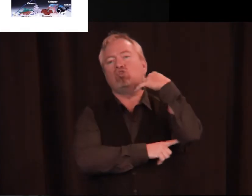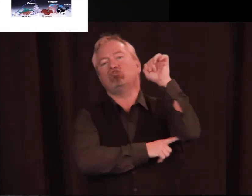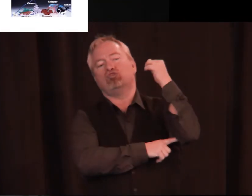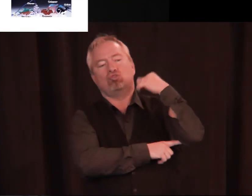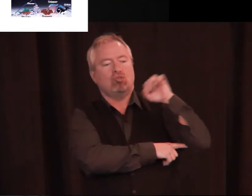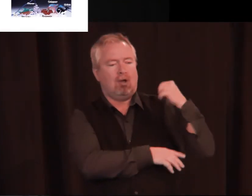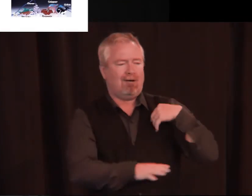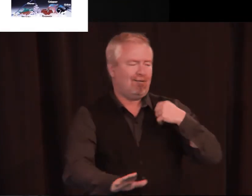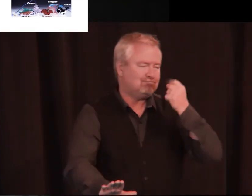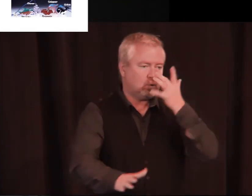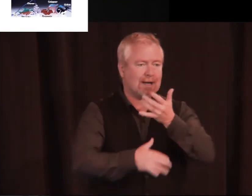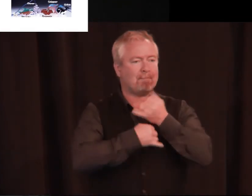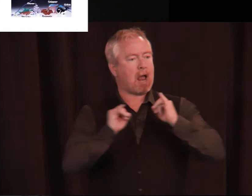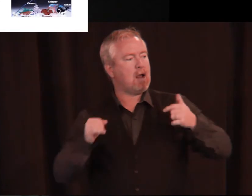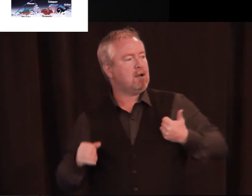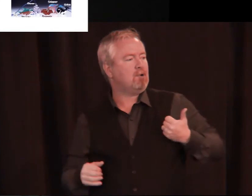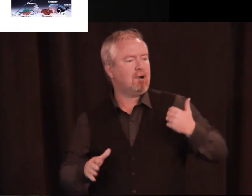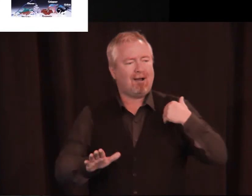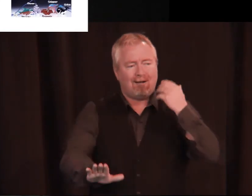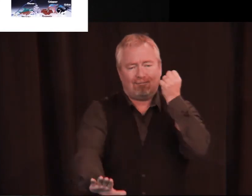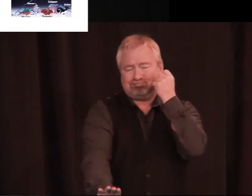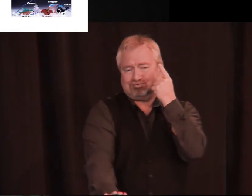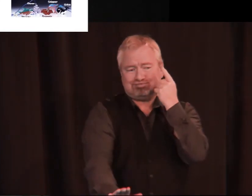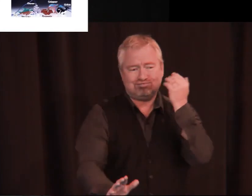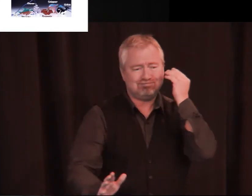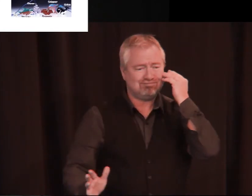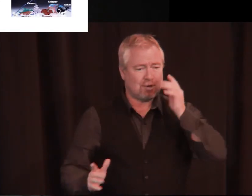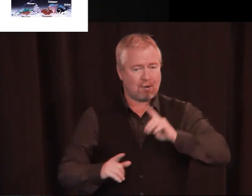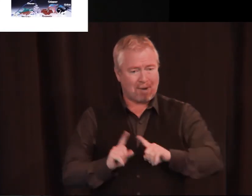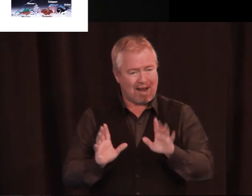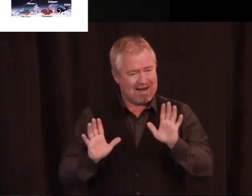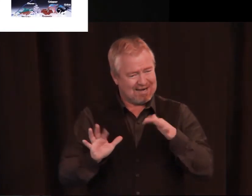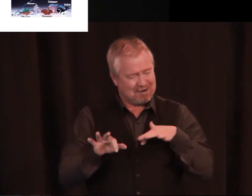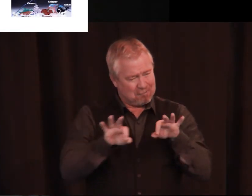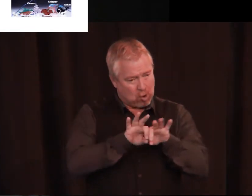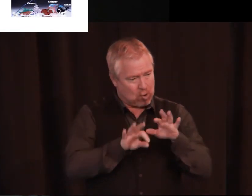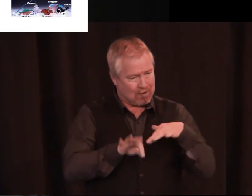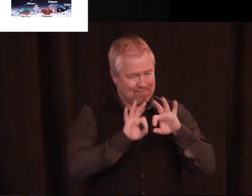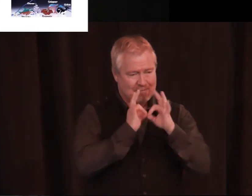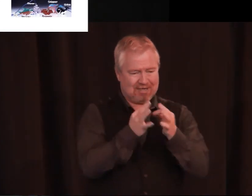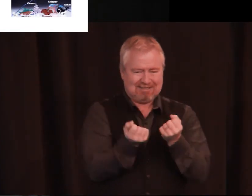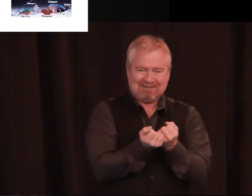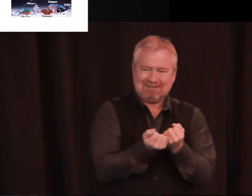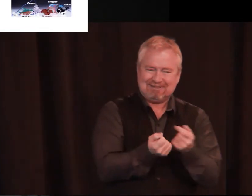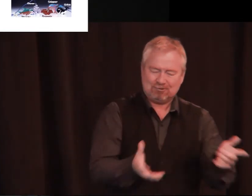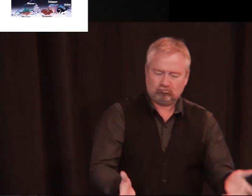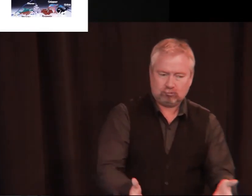But making this aware to the families and encouraging them is really,